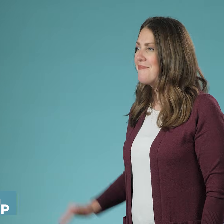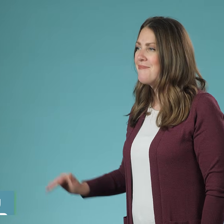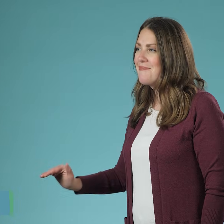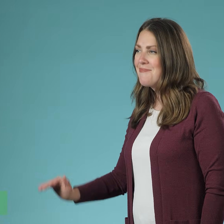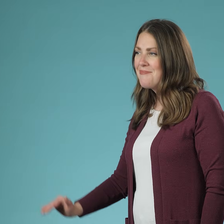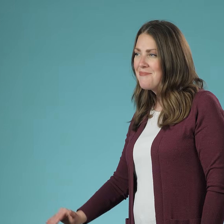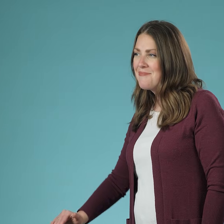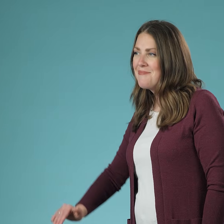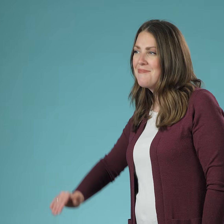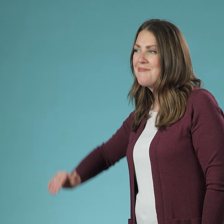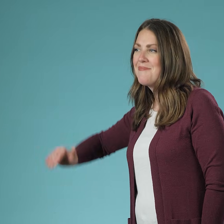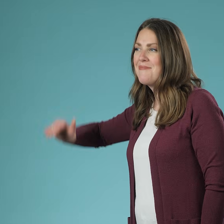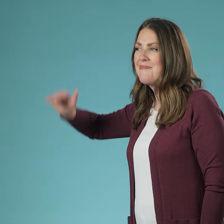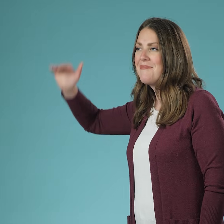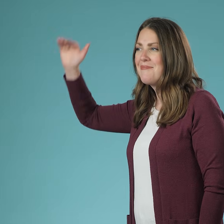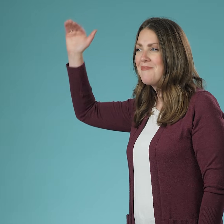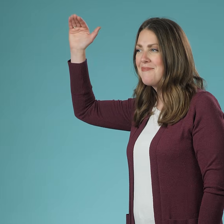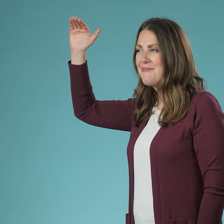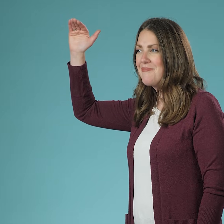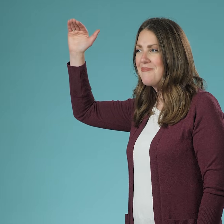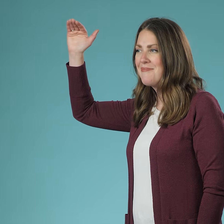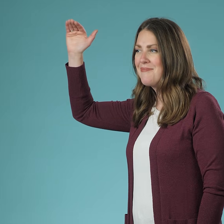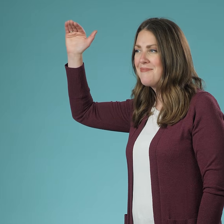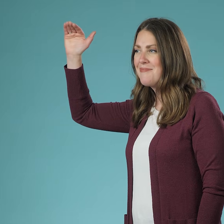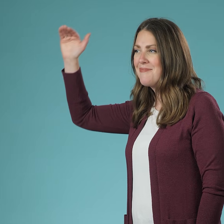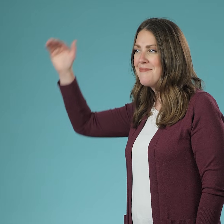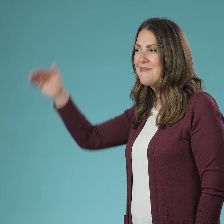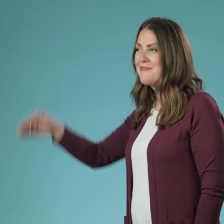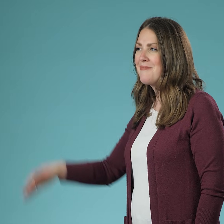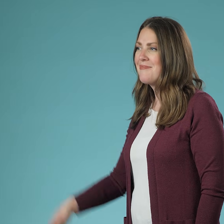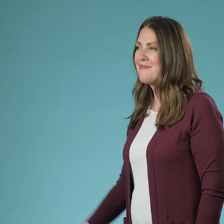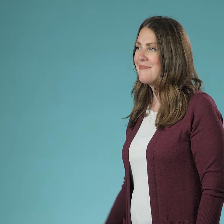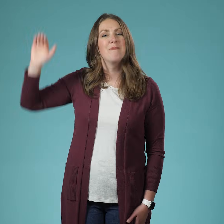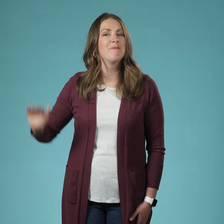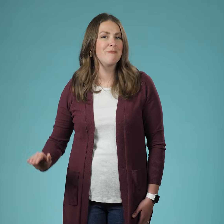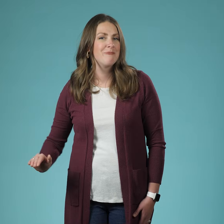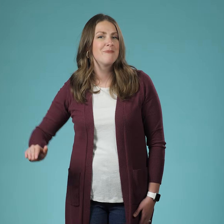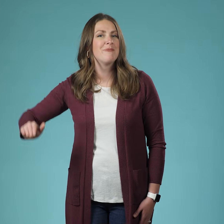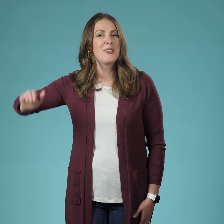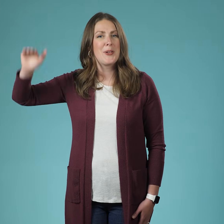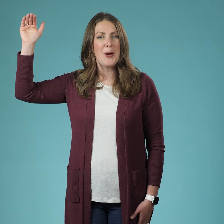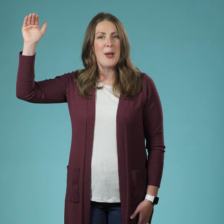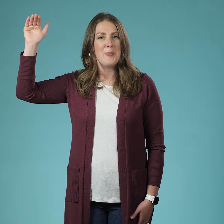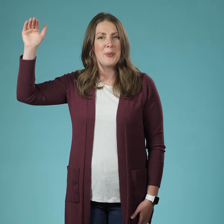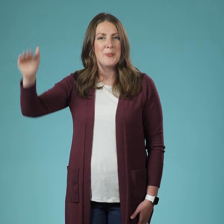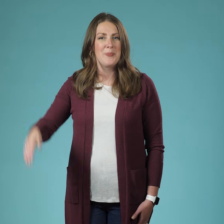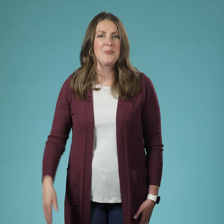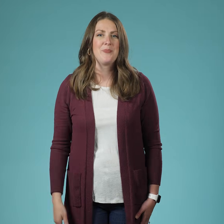You're showing somebody small. And then them growing up taller. Grow up.